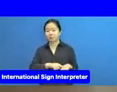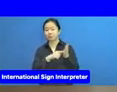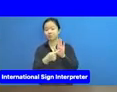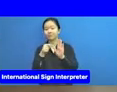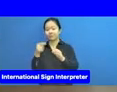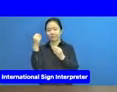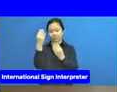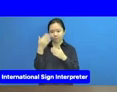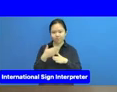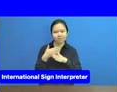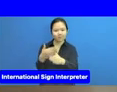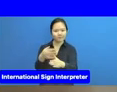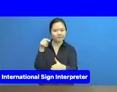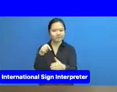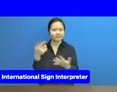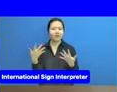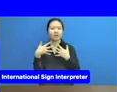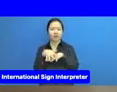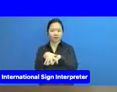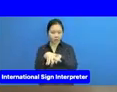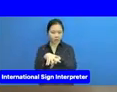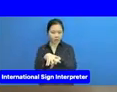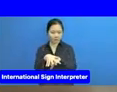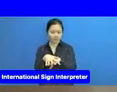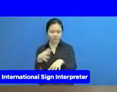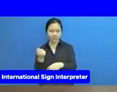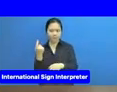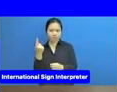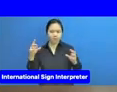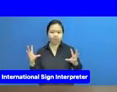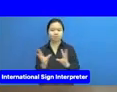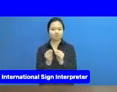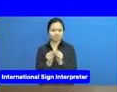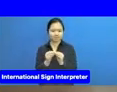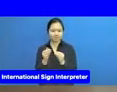that are available to you in this Perform Europe open call period for the next four months.